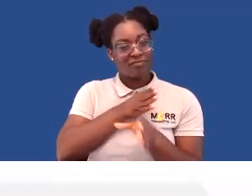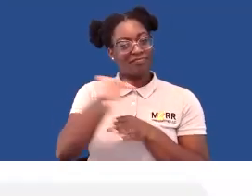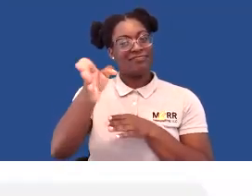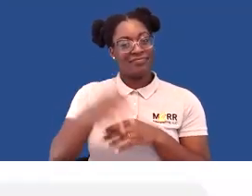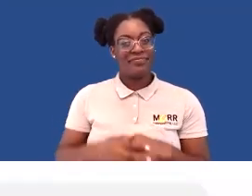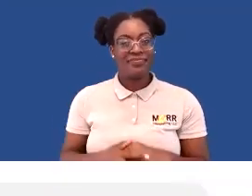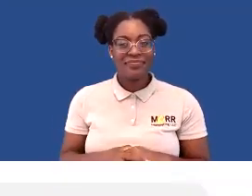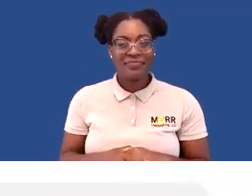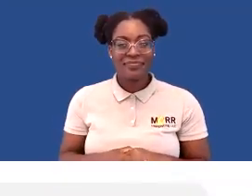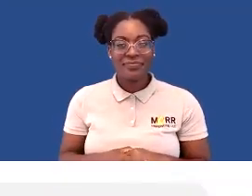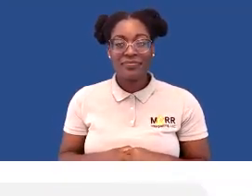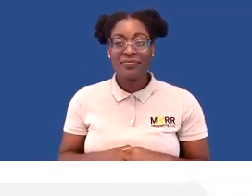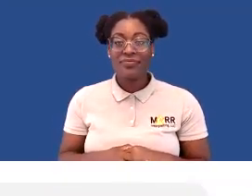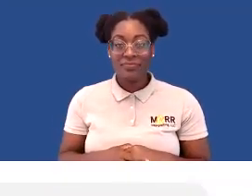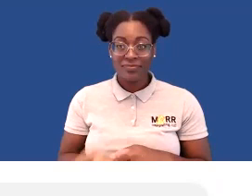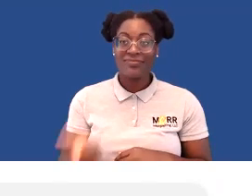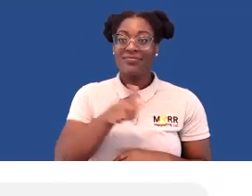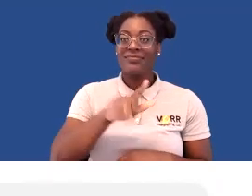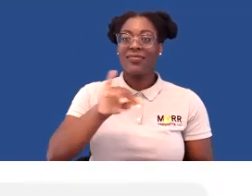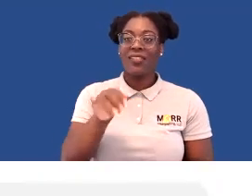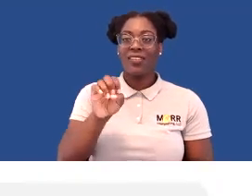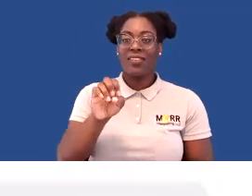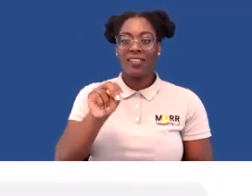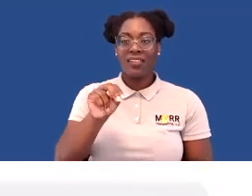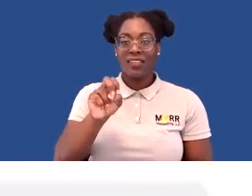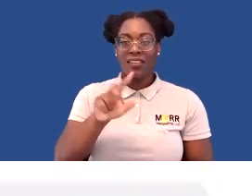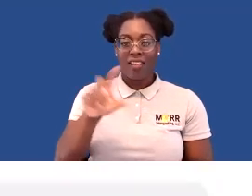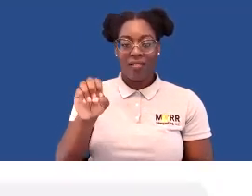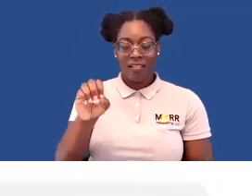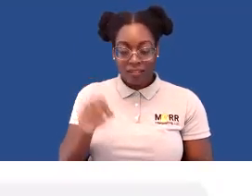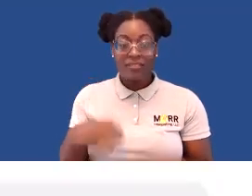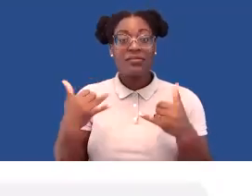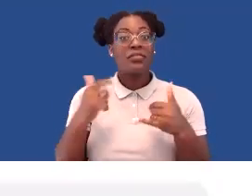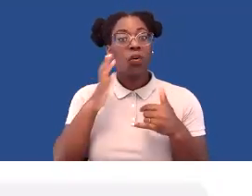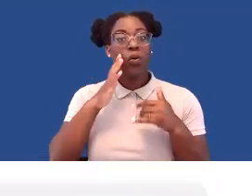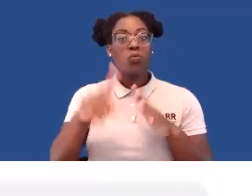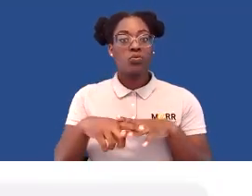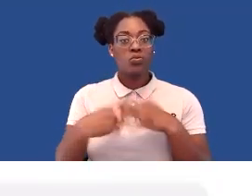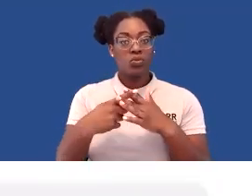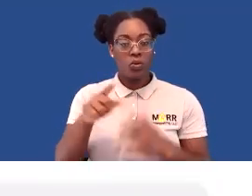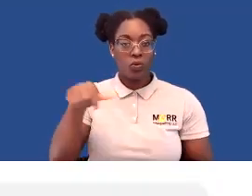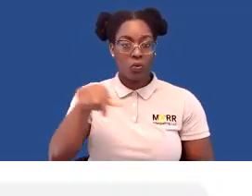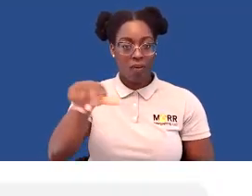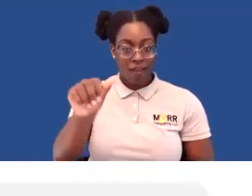[Jenelle, facilitator]: Okay, this is Jenelle. We will now engage in discussion and begin wrapping up about 10 minutes before the hour.